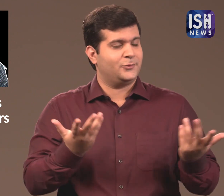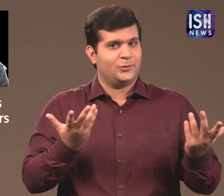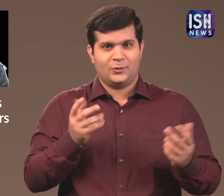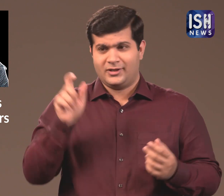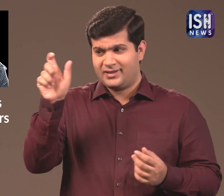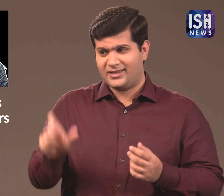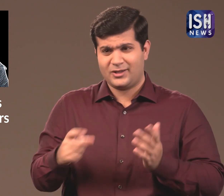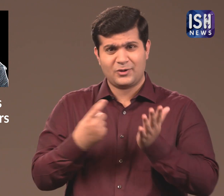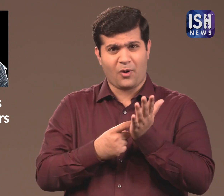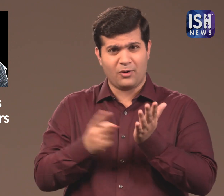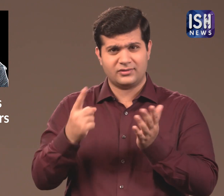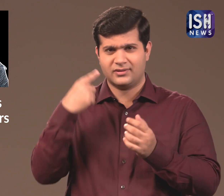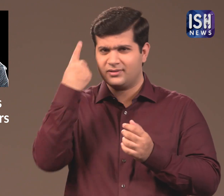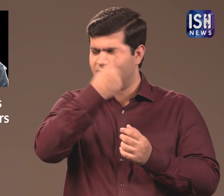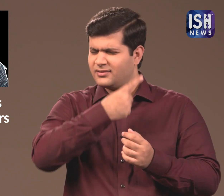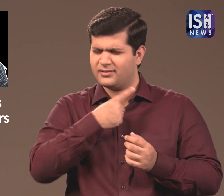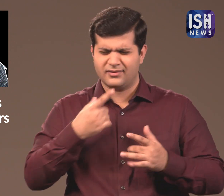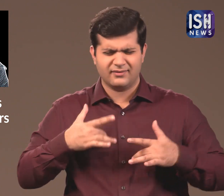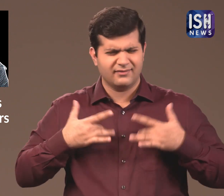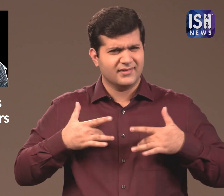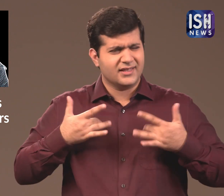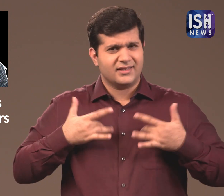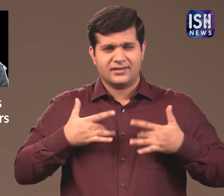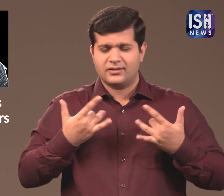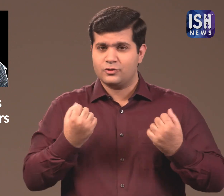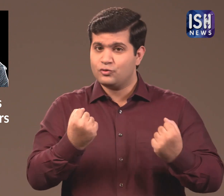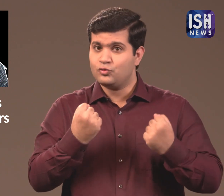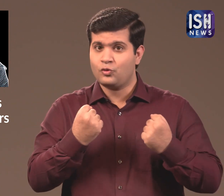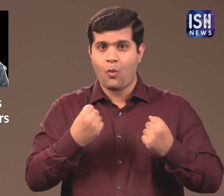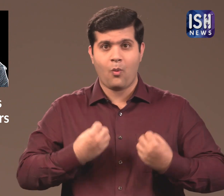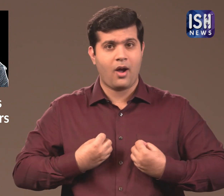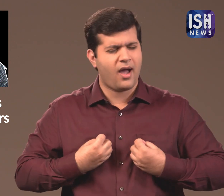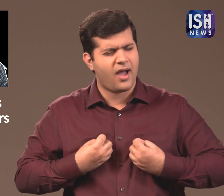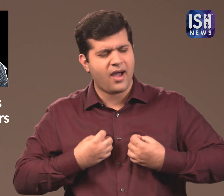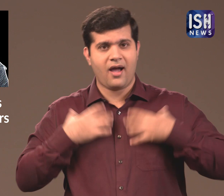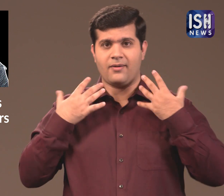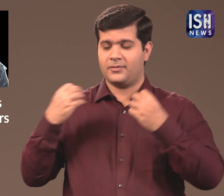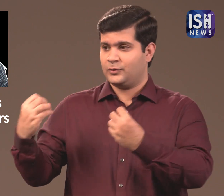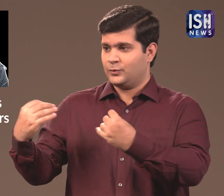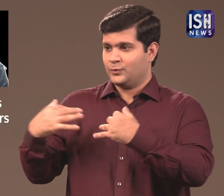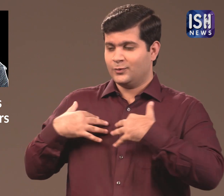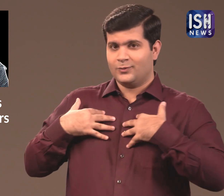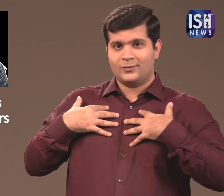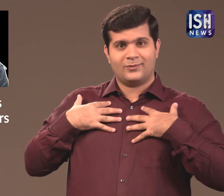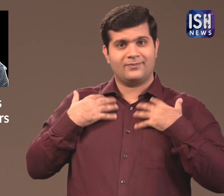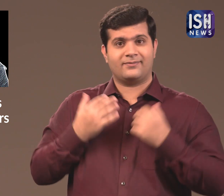Roshan’s expression of happiness was very strong.